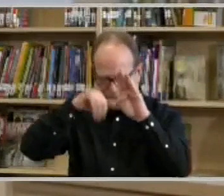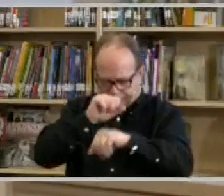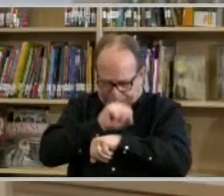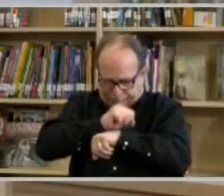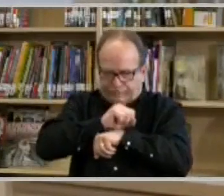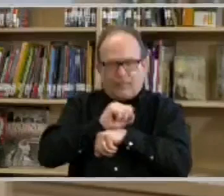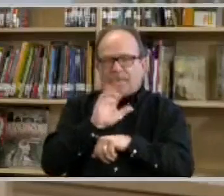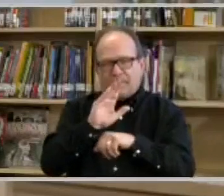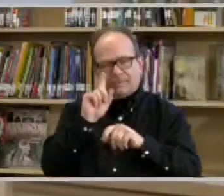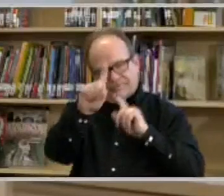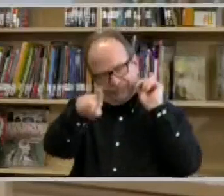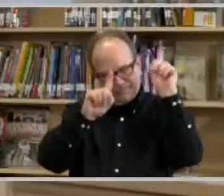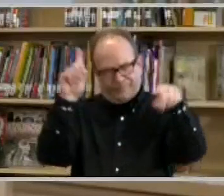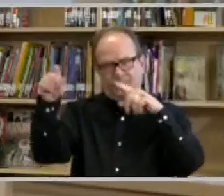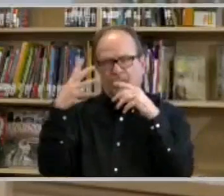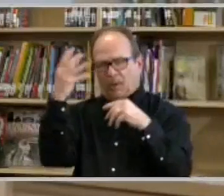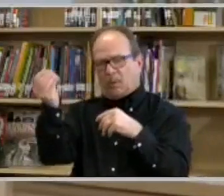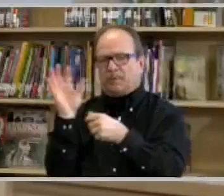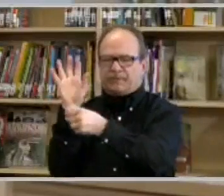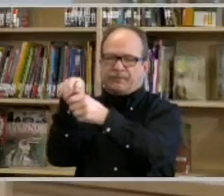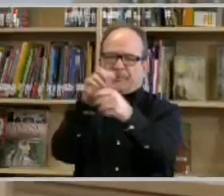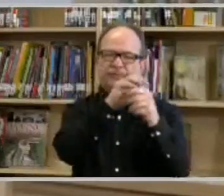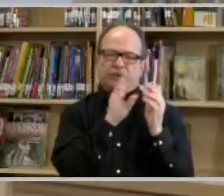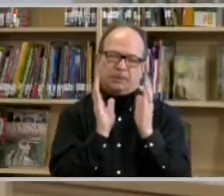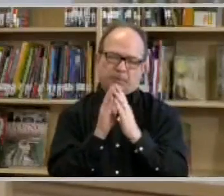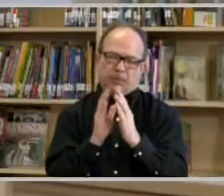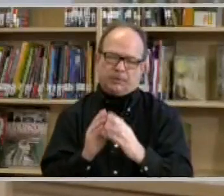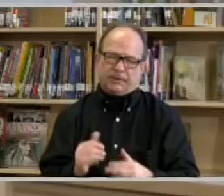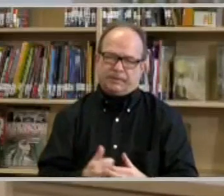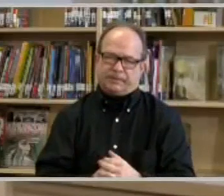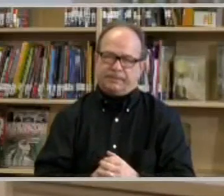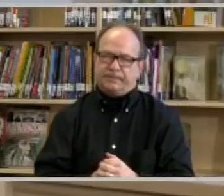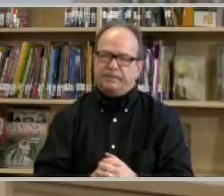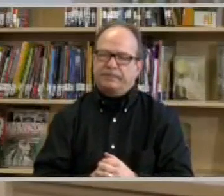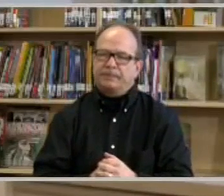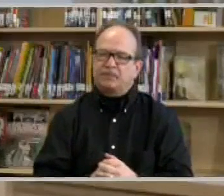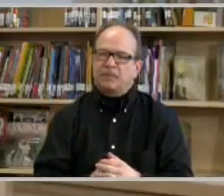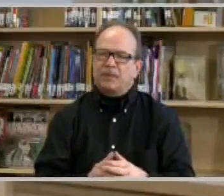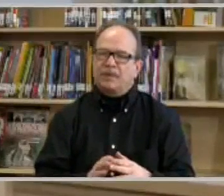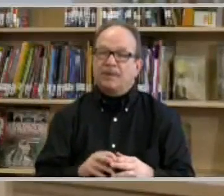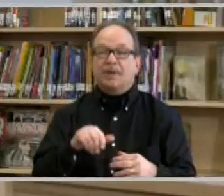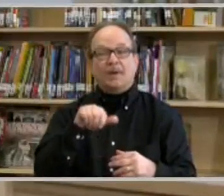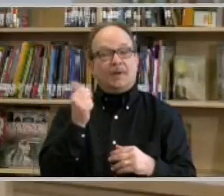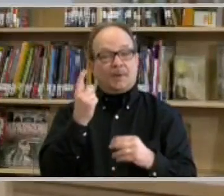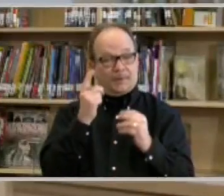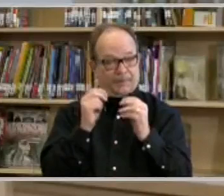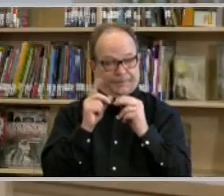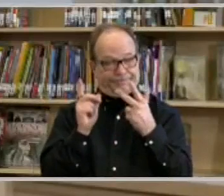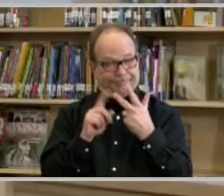BE GREAT FOR THE AREA.